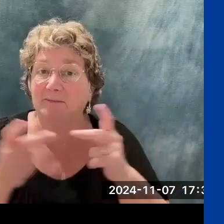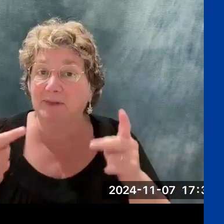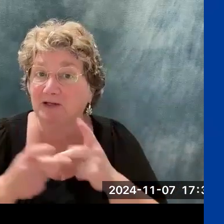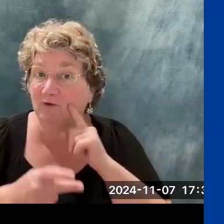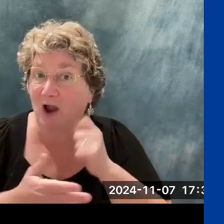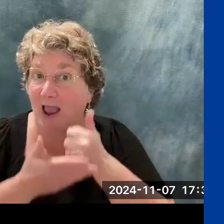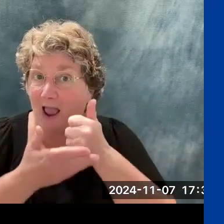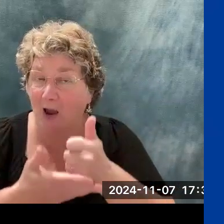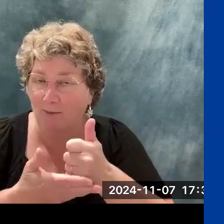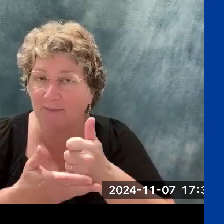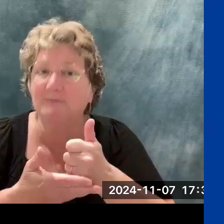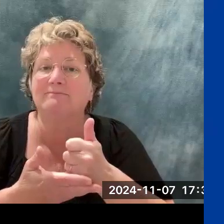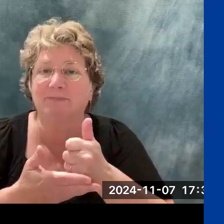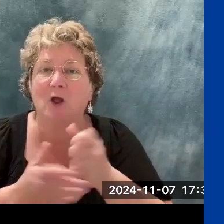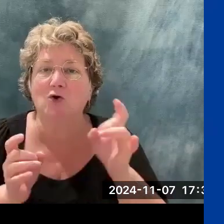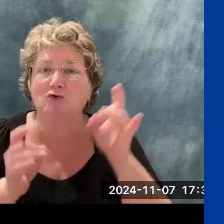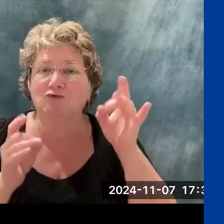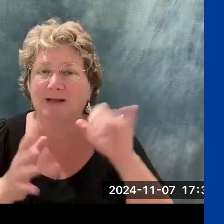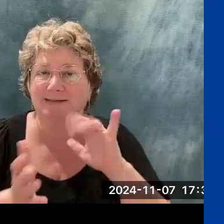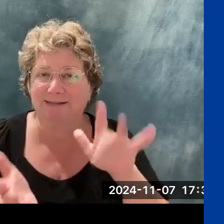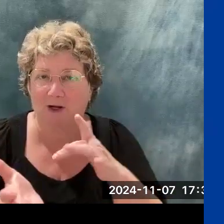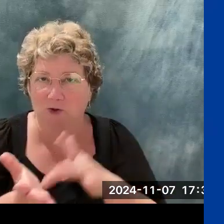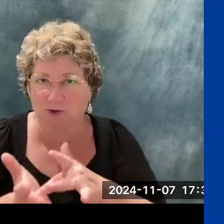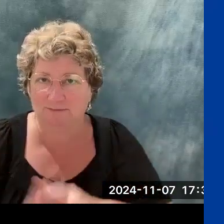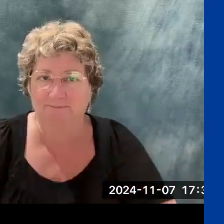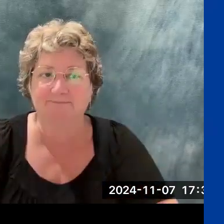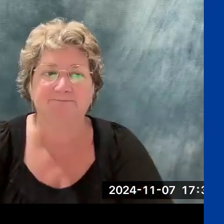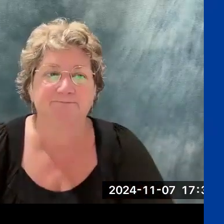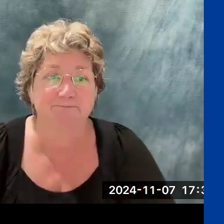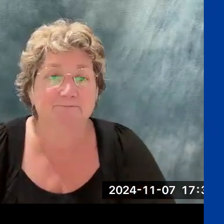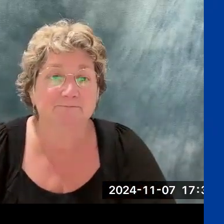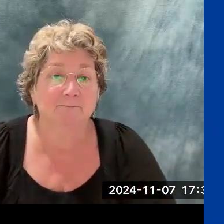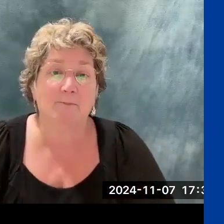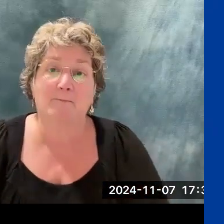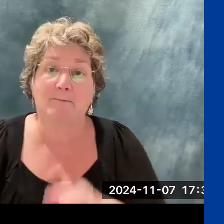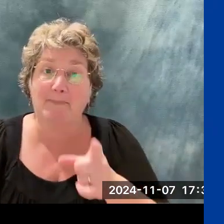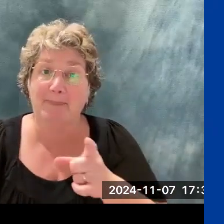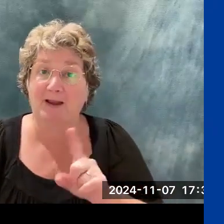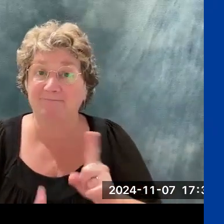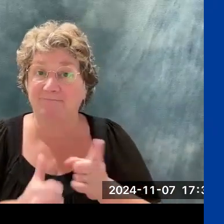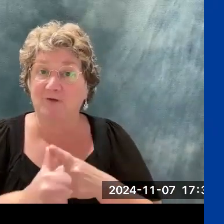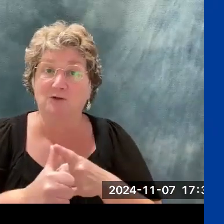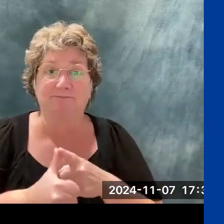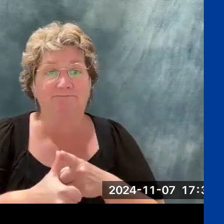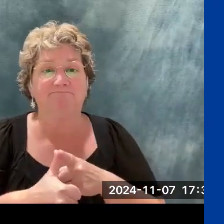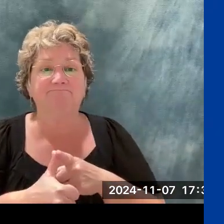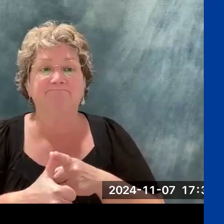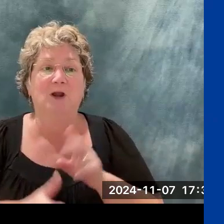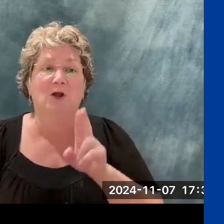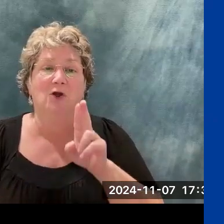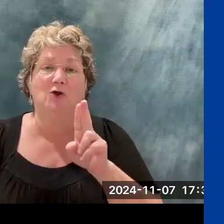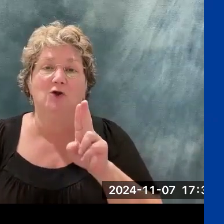Our first one, which is our someone to contact is our United Way Call Center, and this is